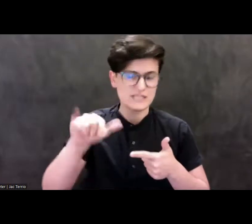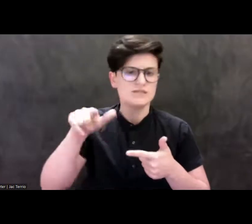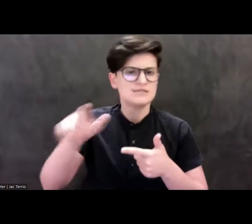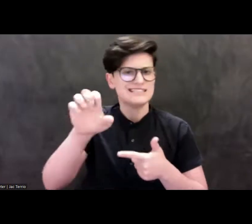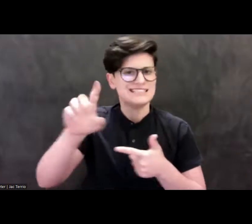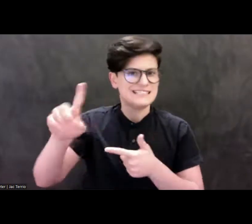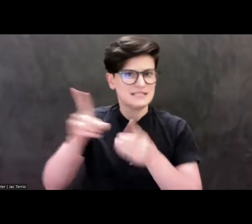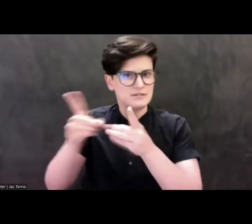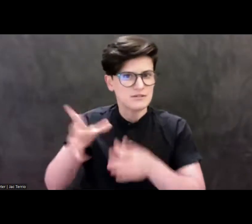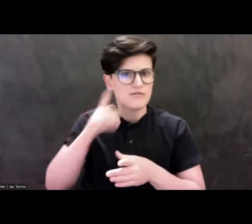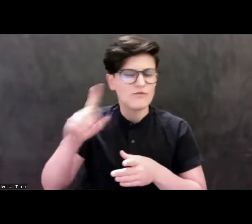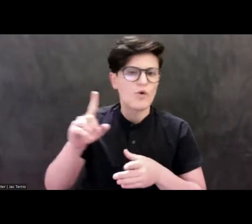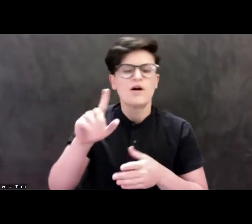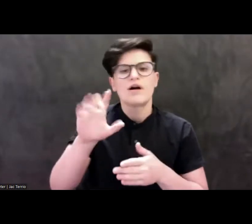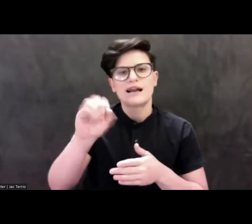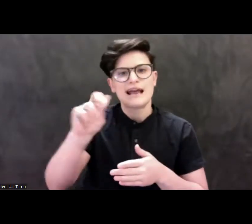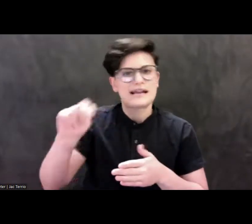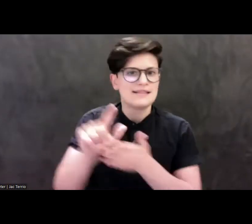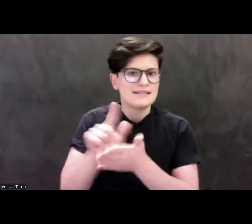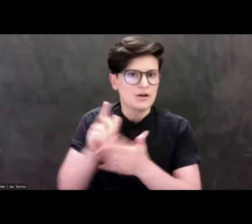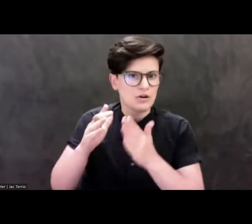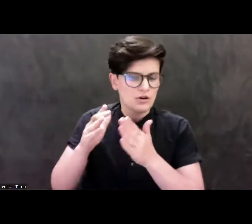She will discuss tenants rights and evictions.